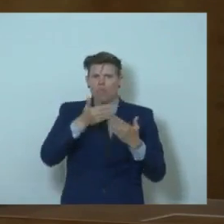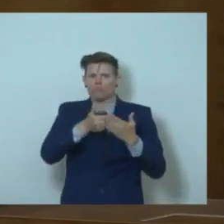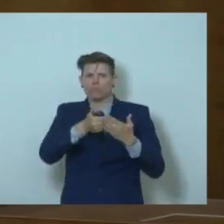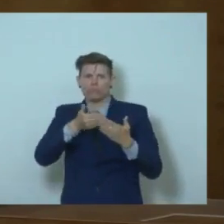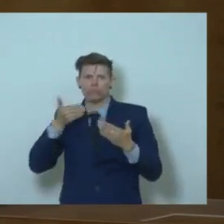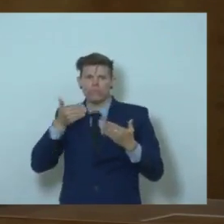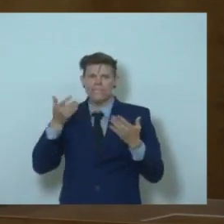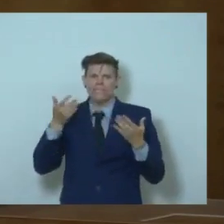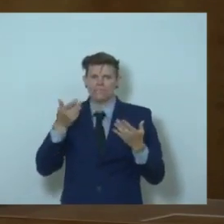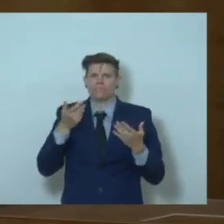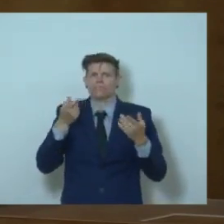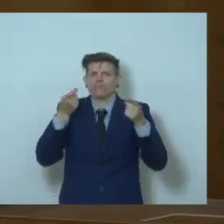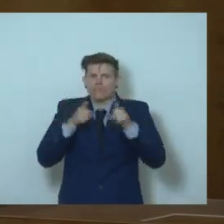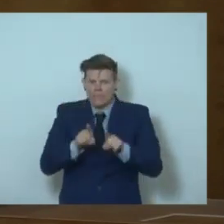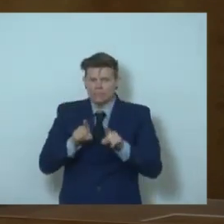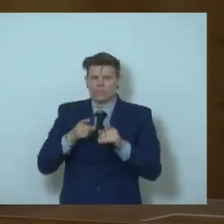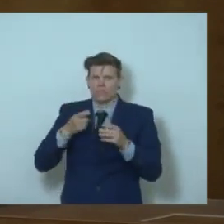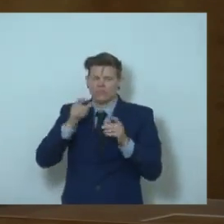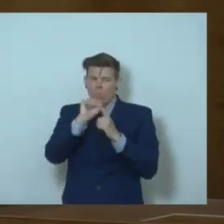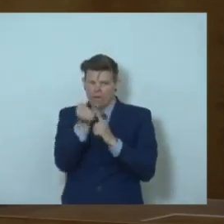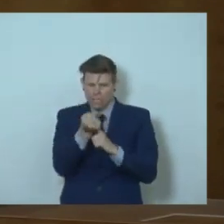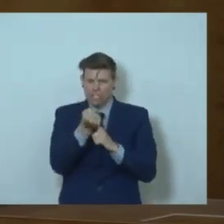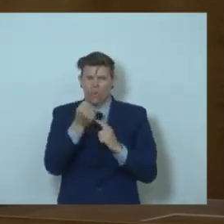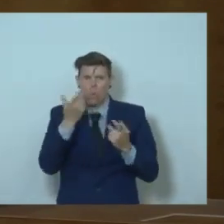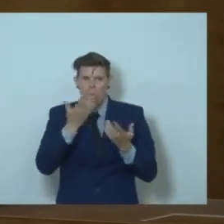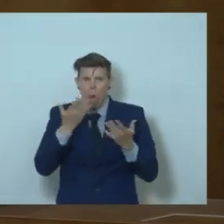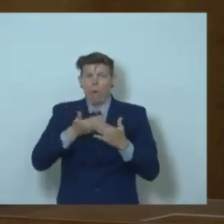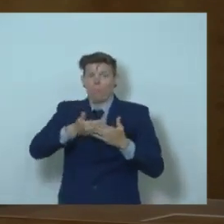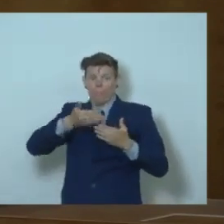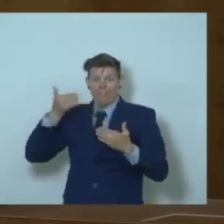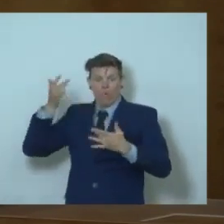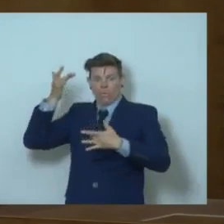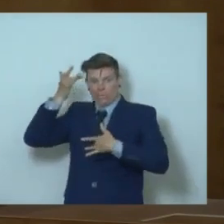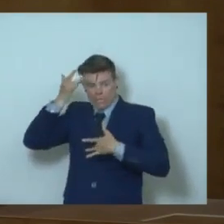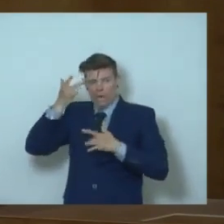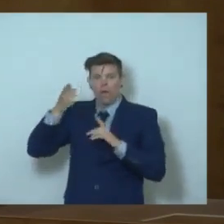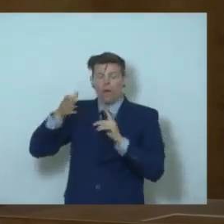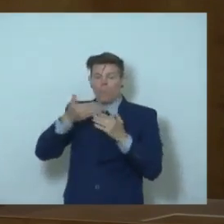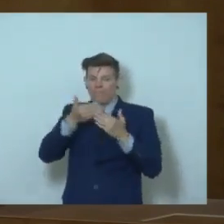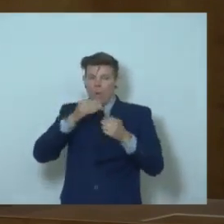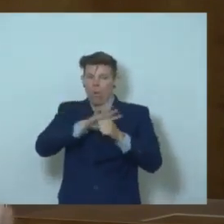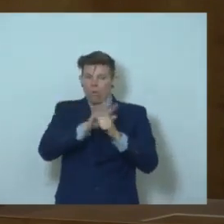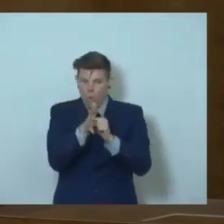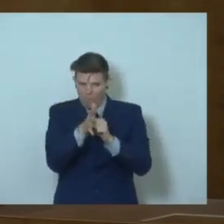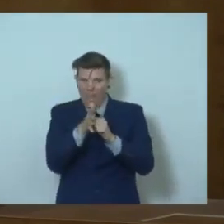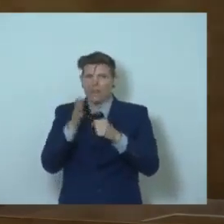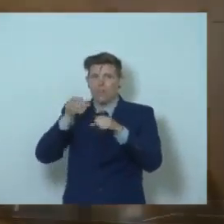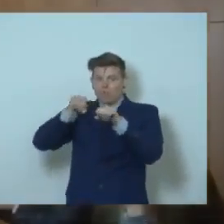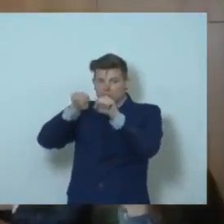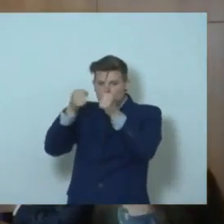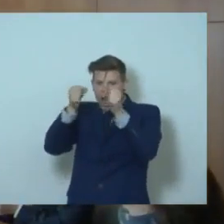I DON’T I HAVE NOT SEEN THAT ONE, BUT THE OTHER THAN THAT, THAT’S THE ONLY THING THAT I SEE THAT WE’RE NOT DOING.